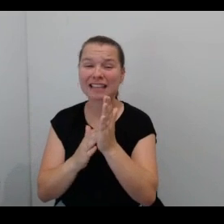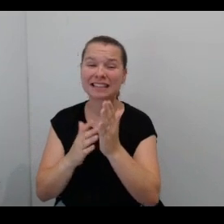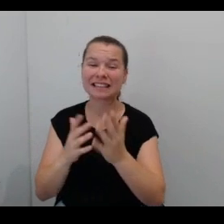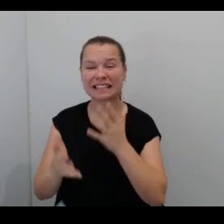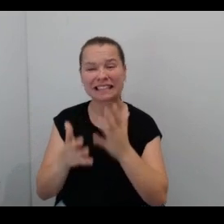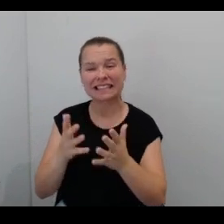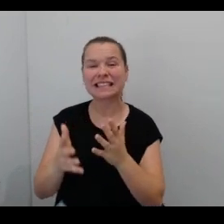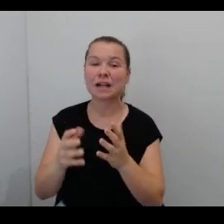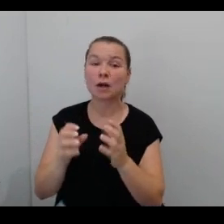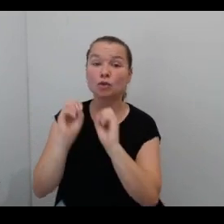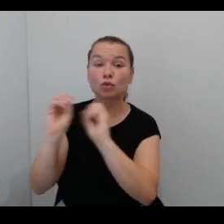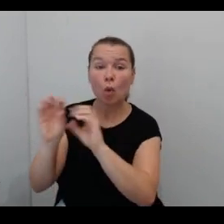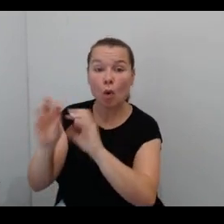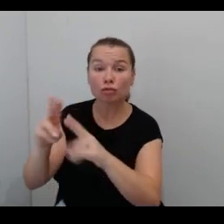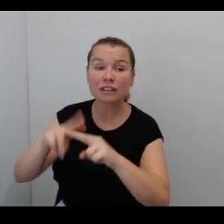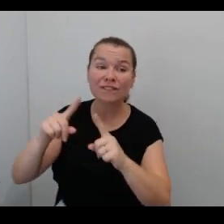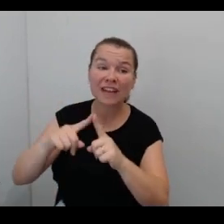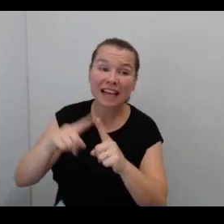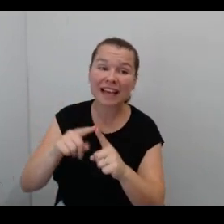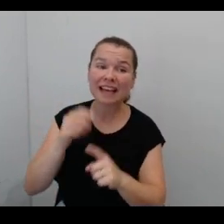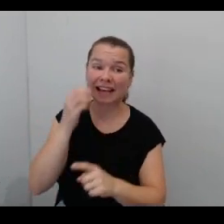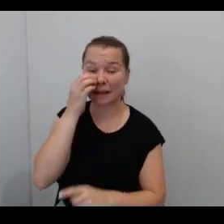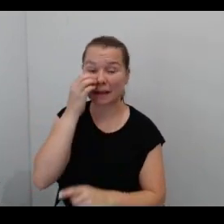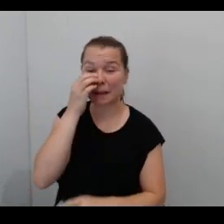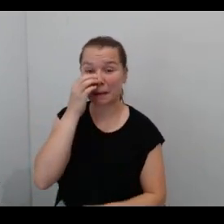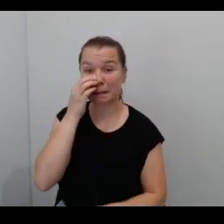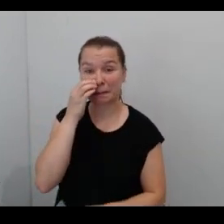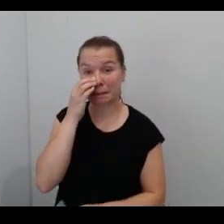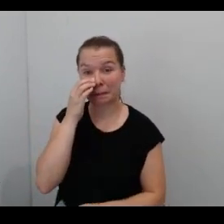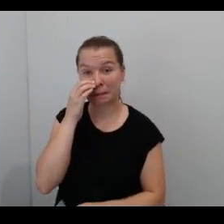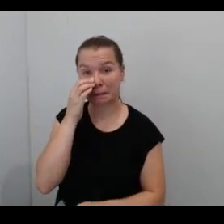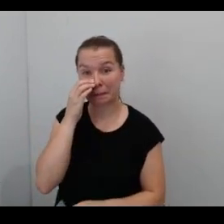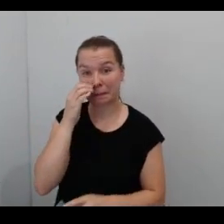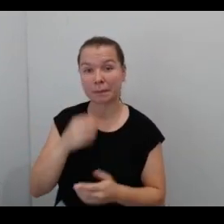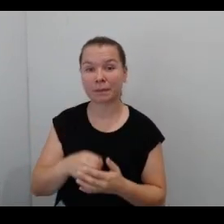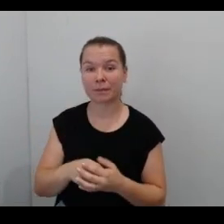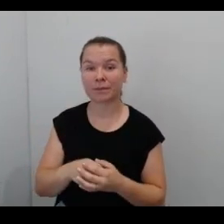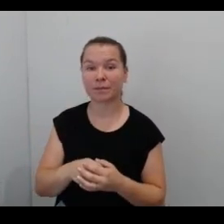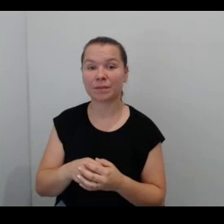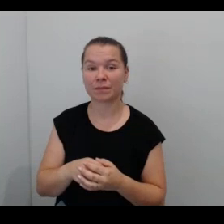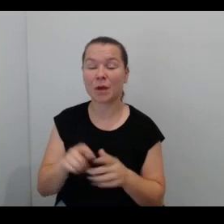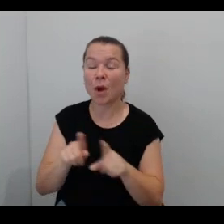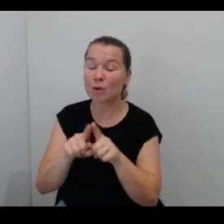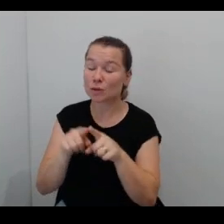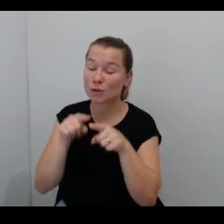fees. The problem with that is where you go.